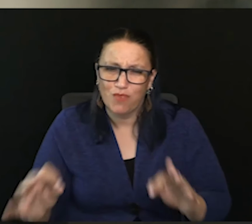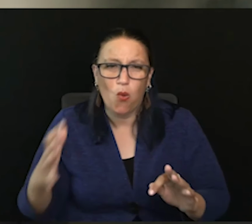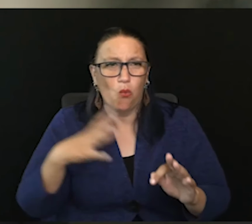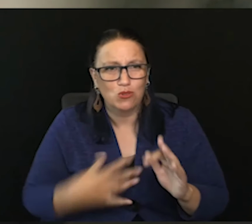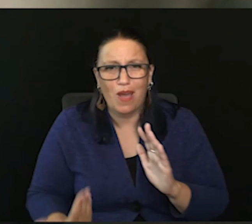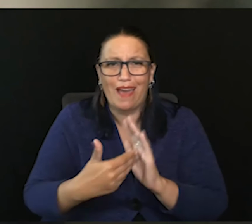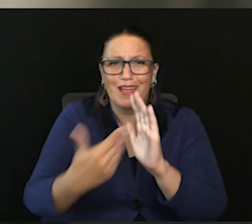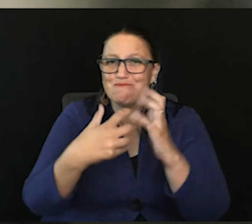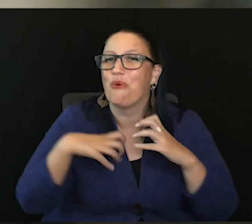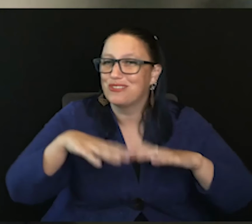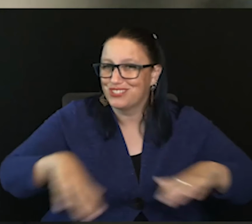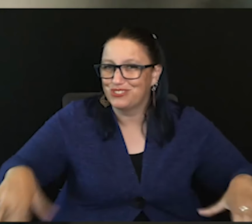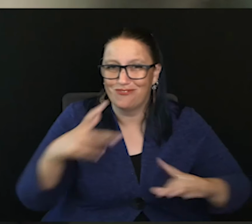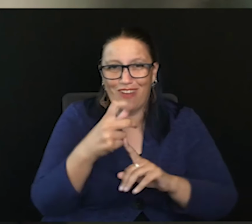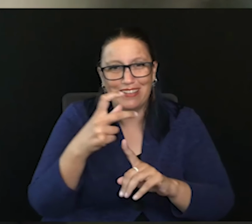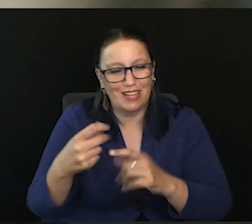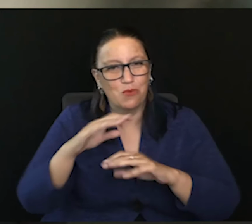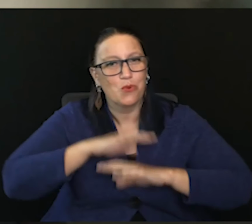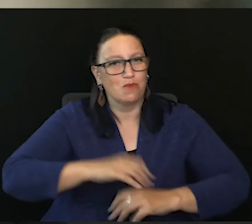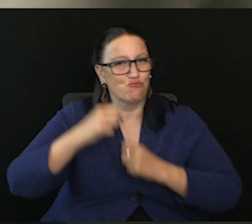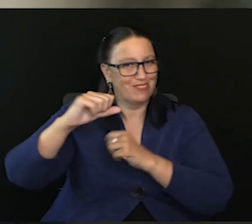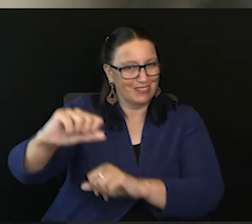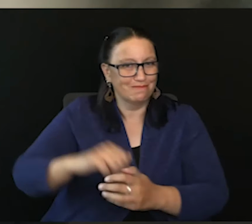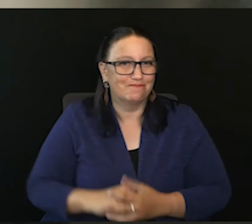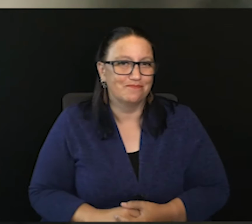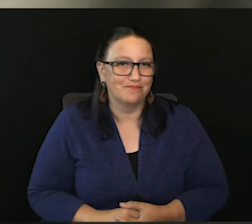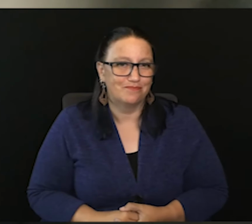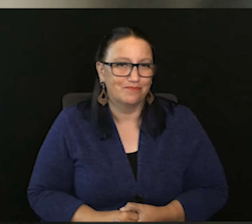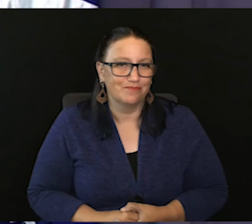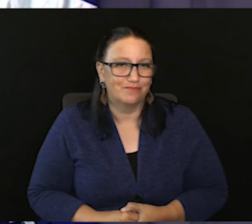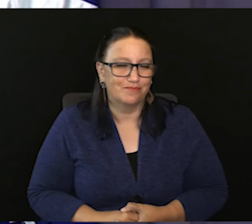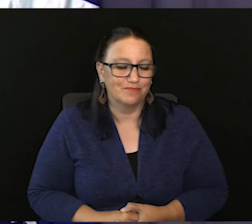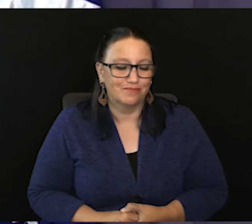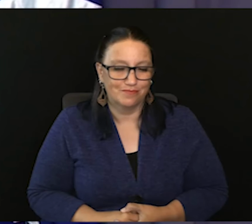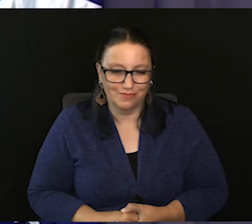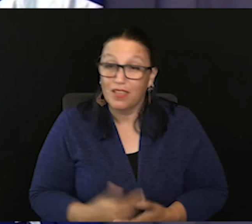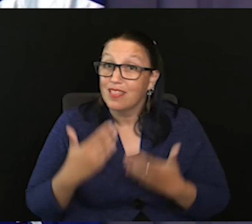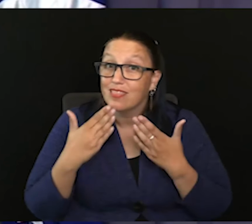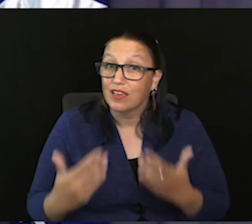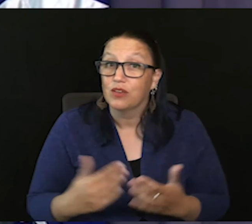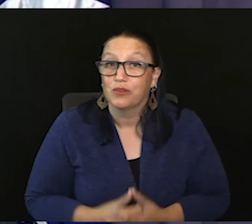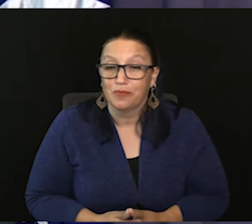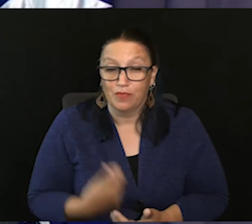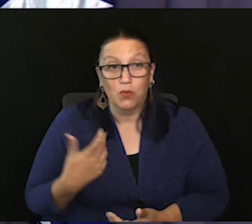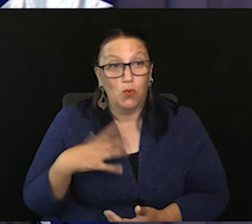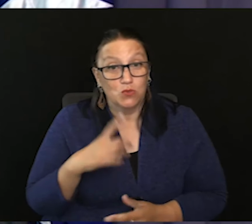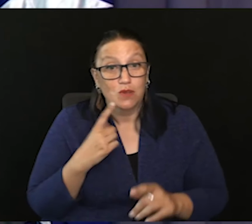reached by the time of this press conference. So John. Thank you, Minister, and good morning, everyone. I just want to flesh out a couple of